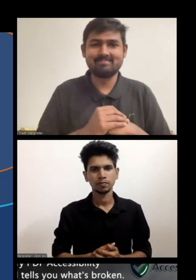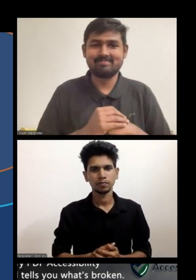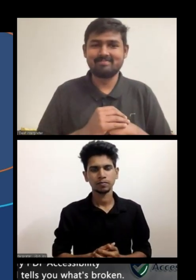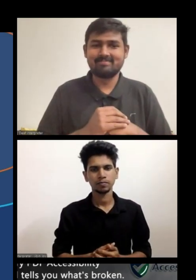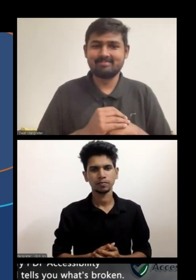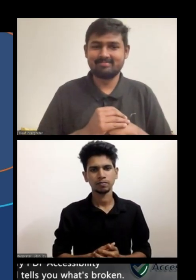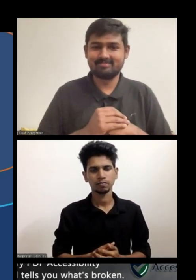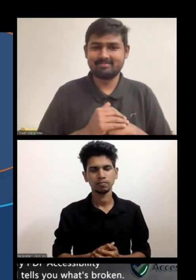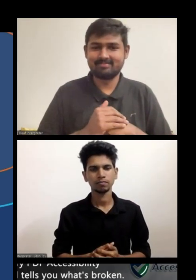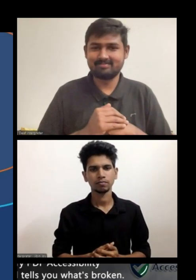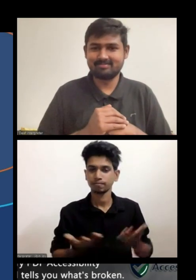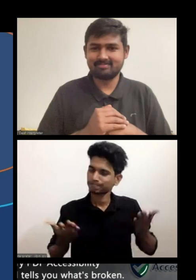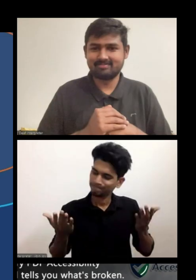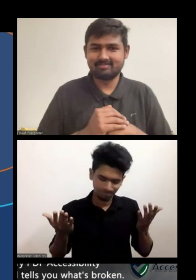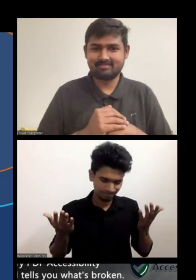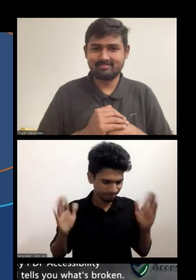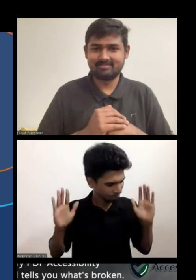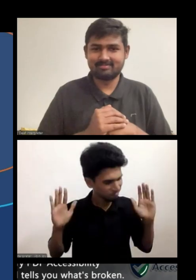So that's all from my side. Thank you so much.